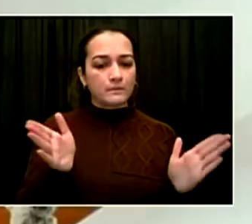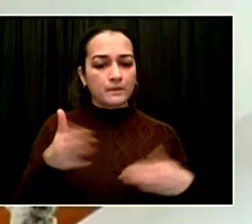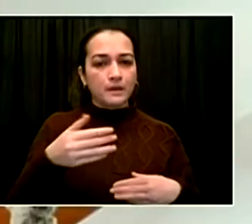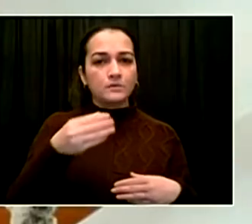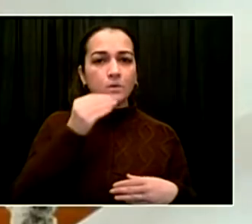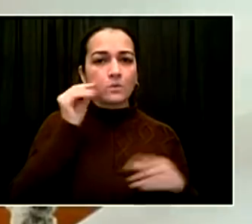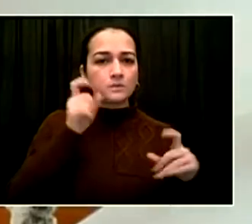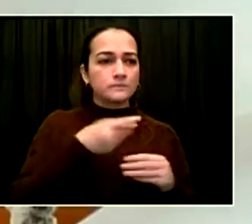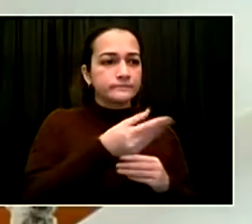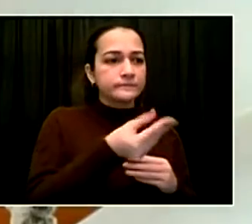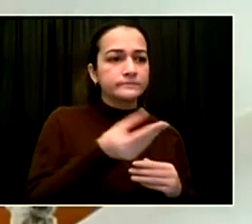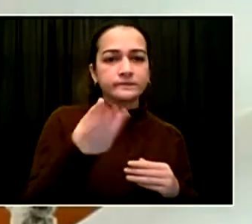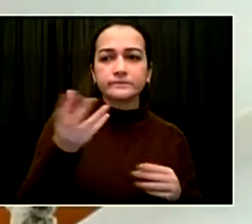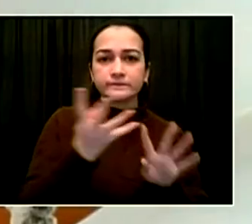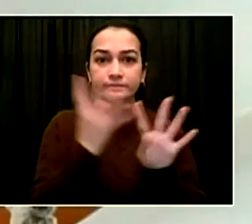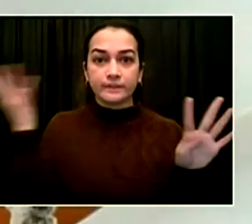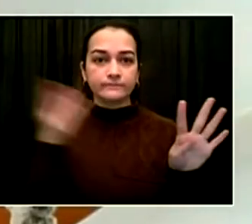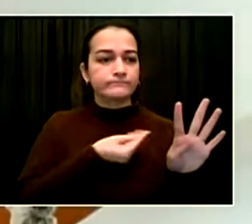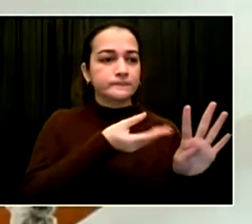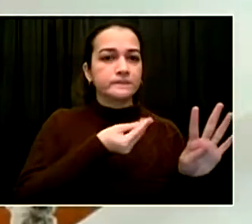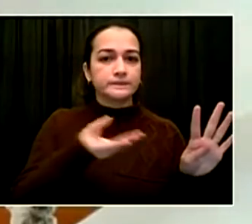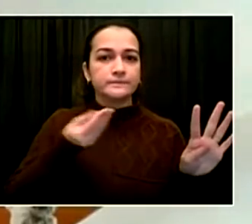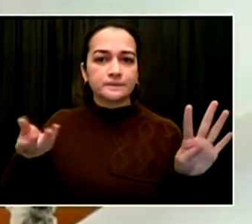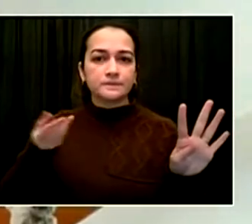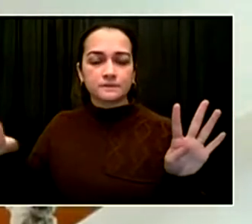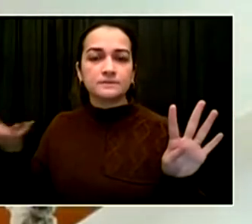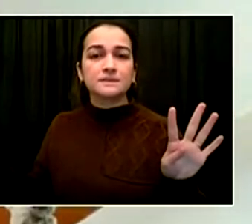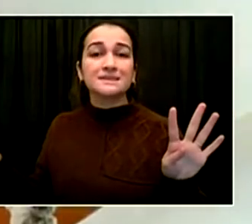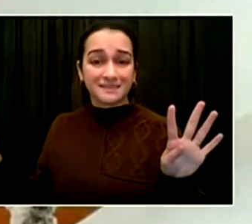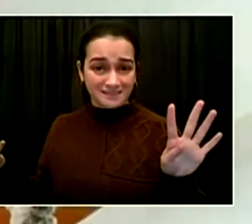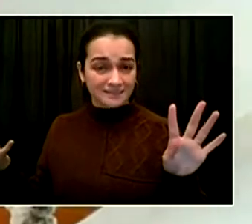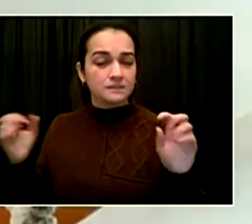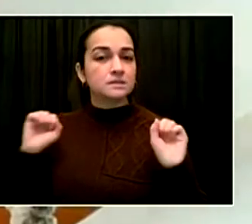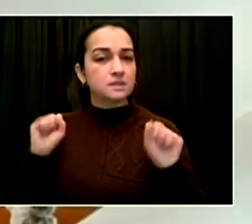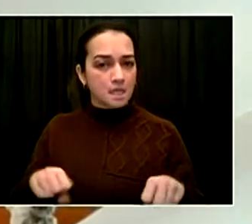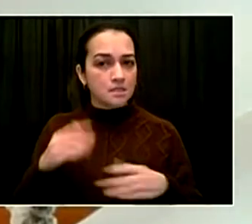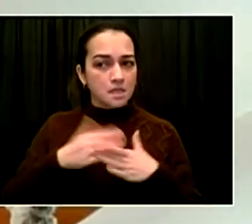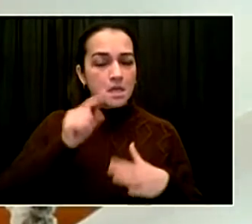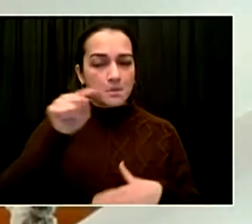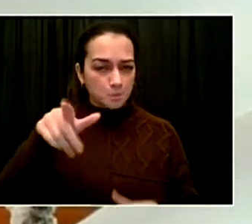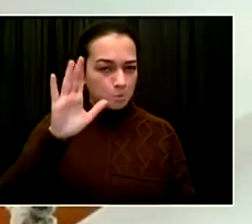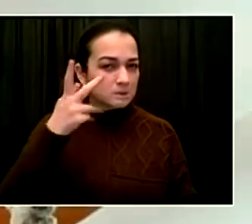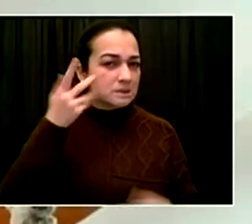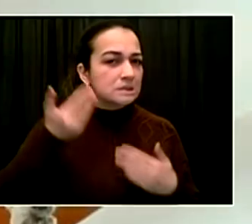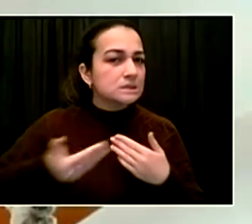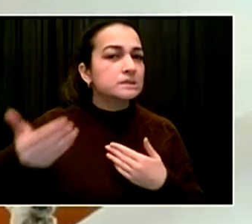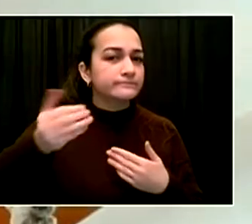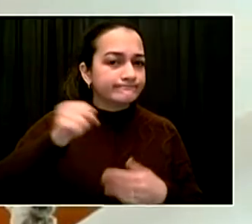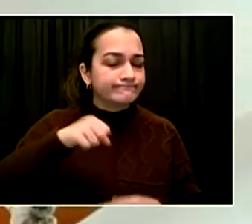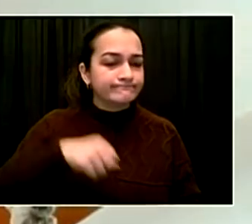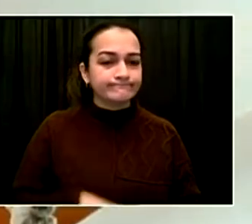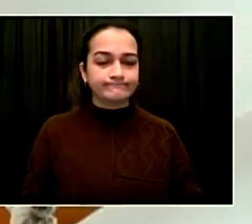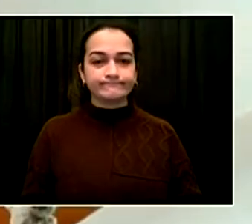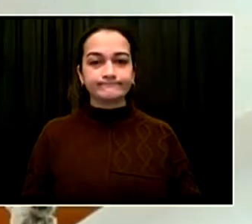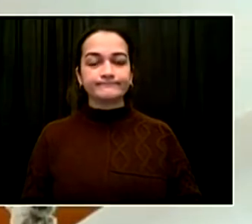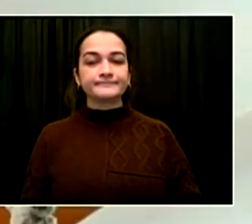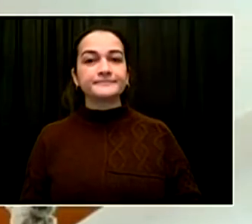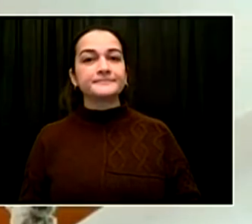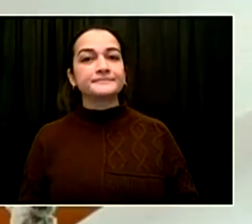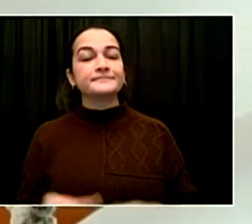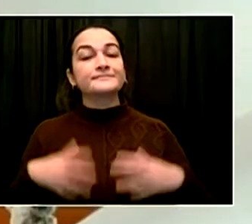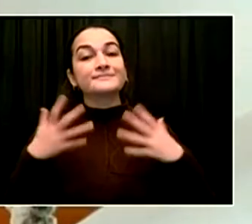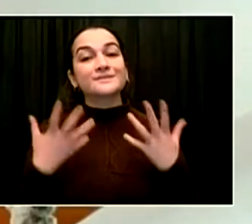TESTED AND I DON'T WANT ANYBODY